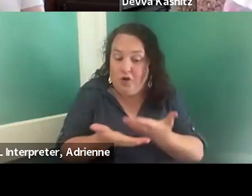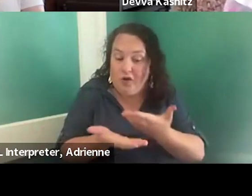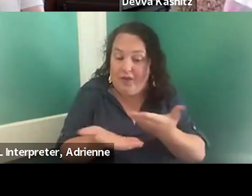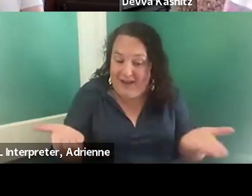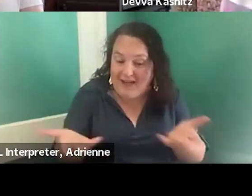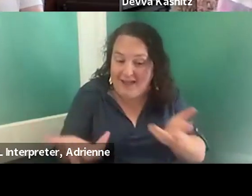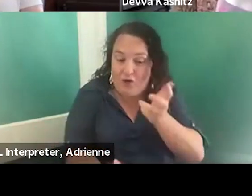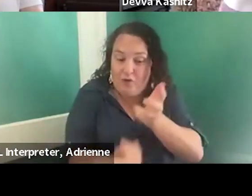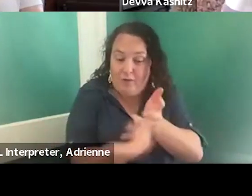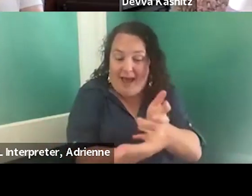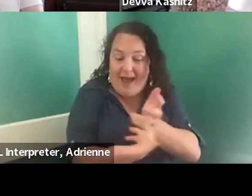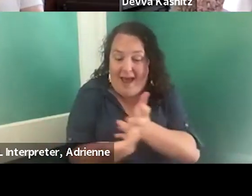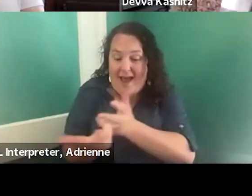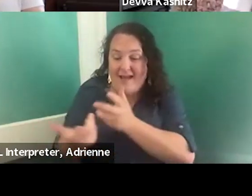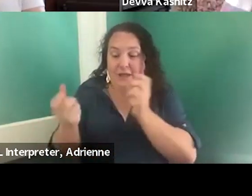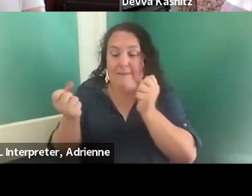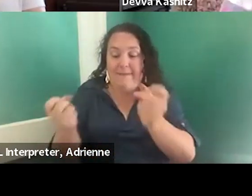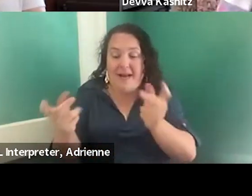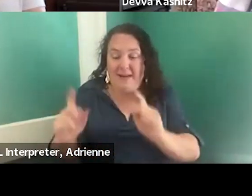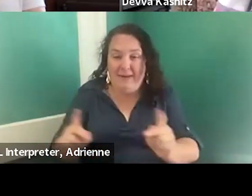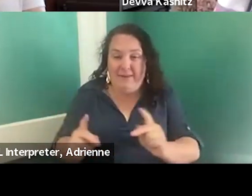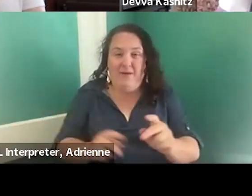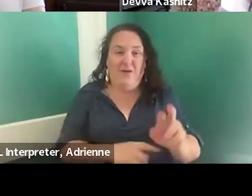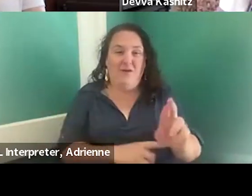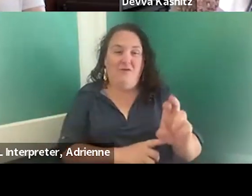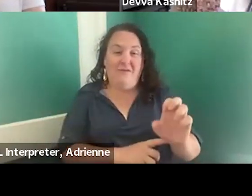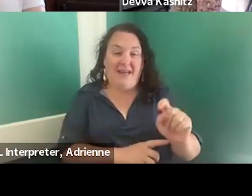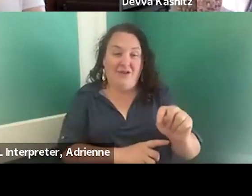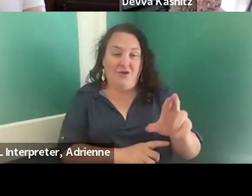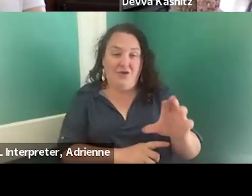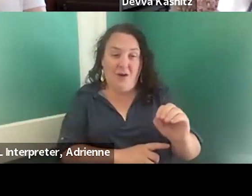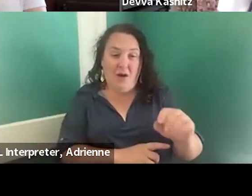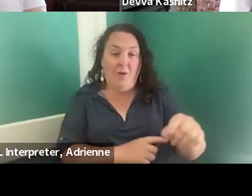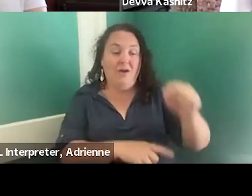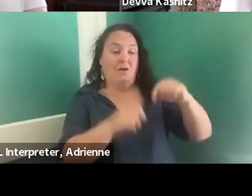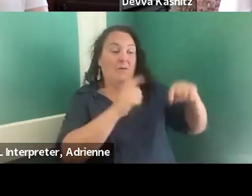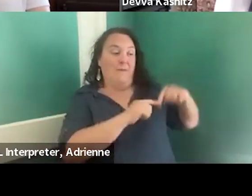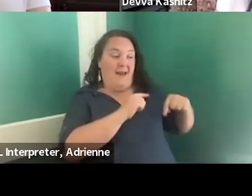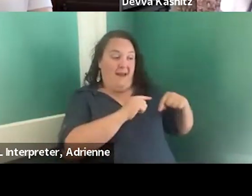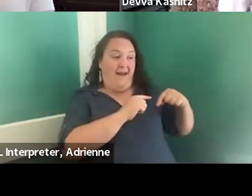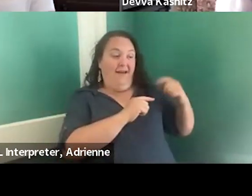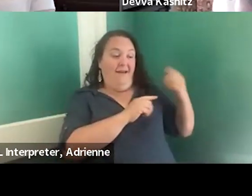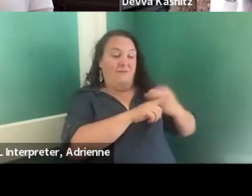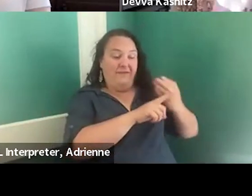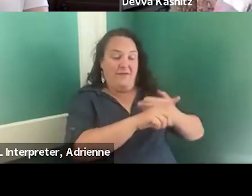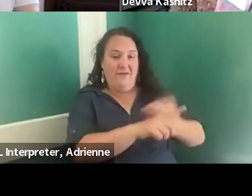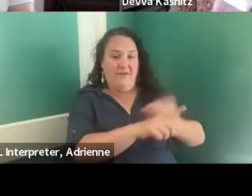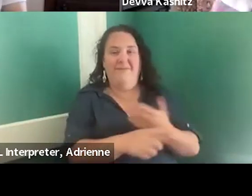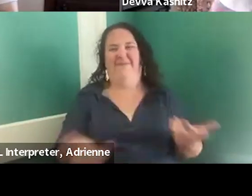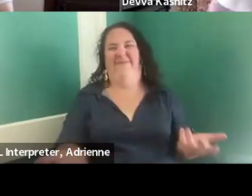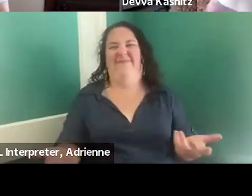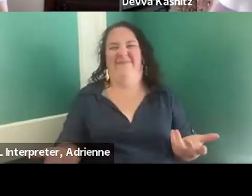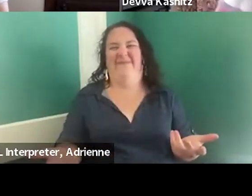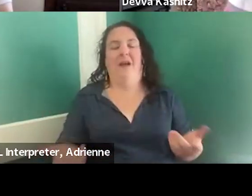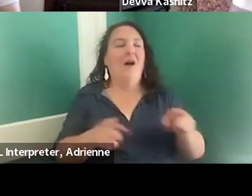the retrofit approach is not it. And it makes disabled consumers feel like second-class citizens